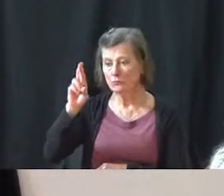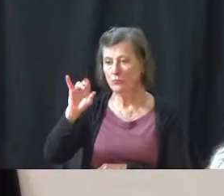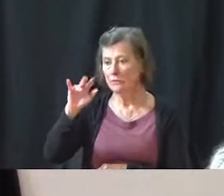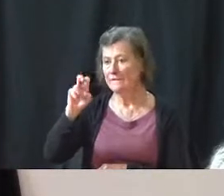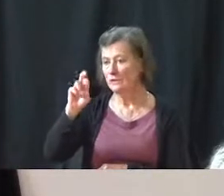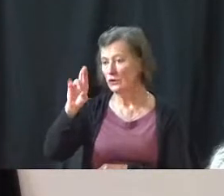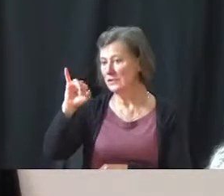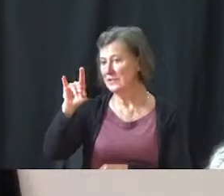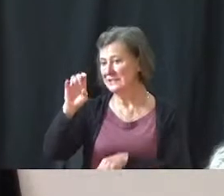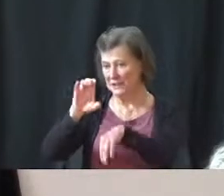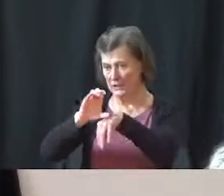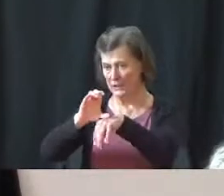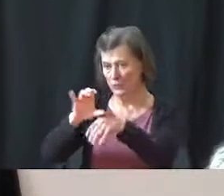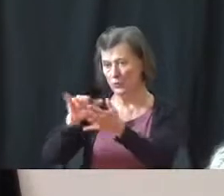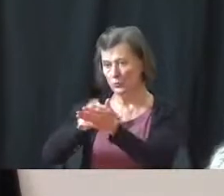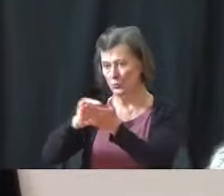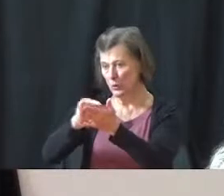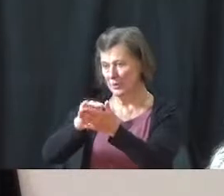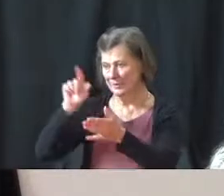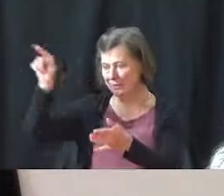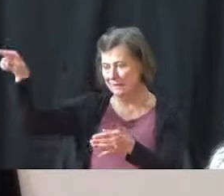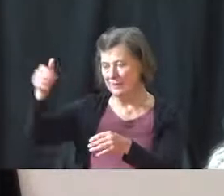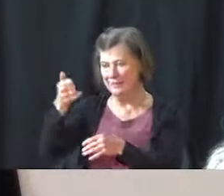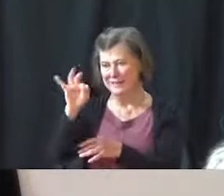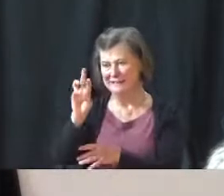York City, 1967.